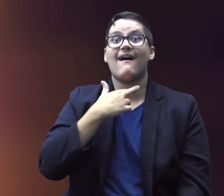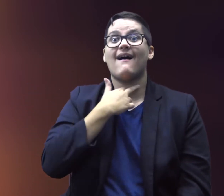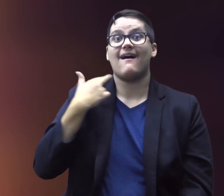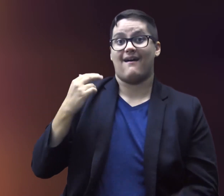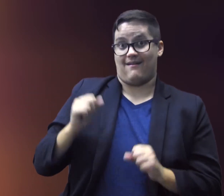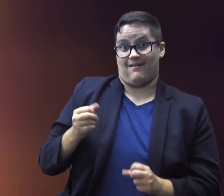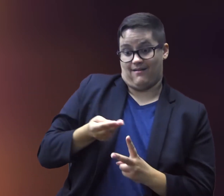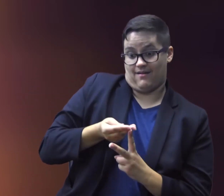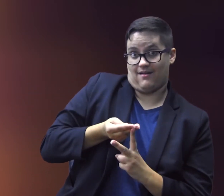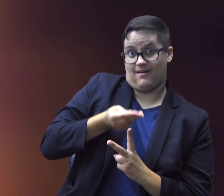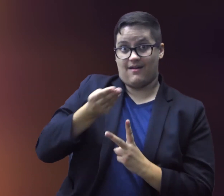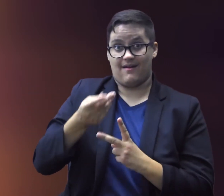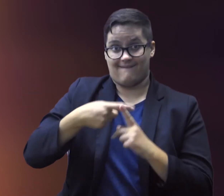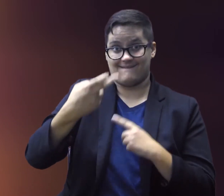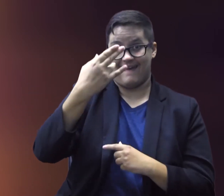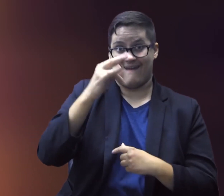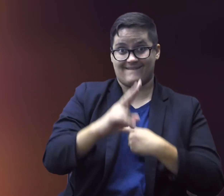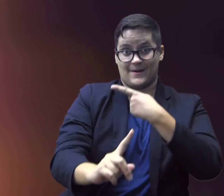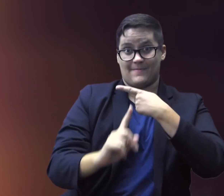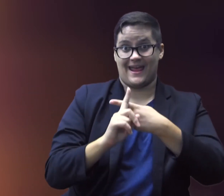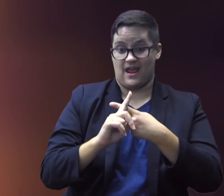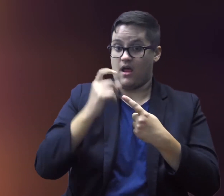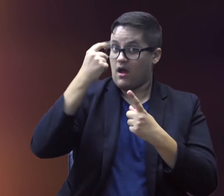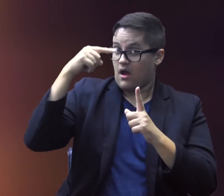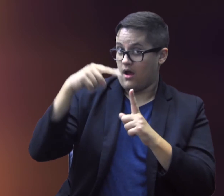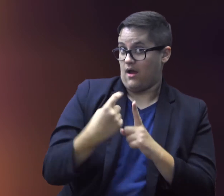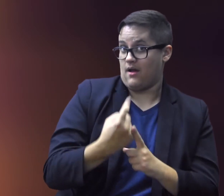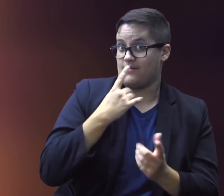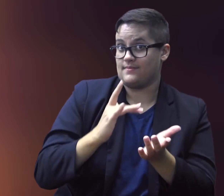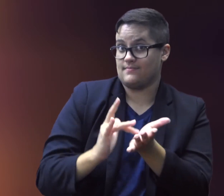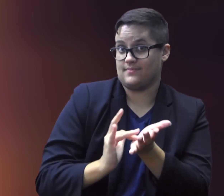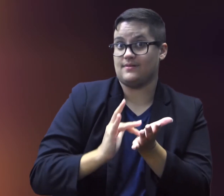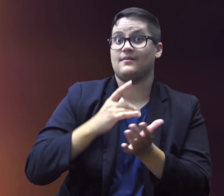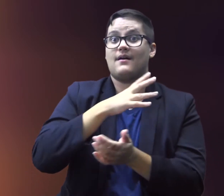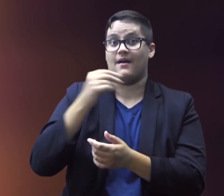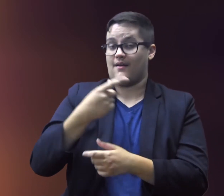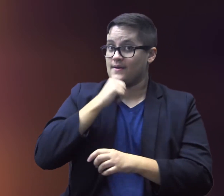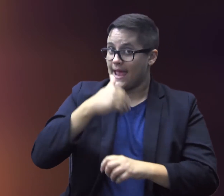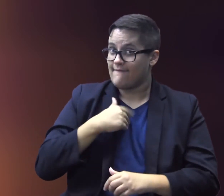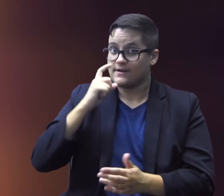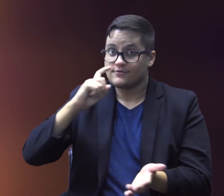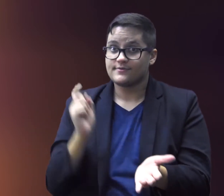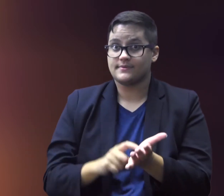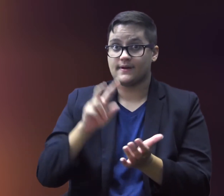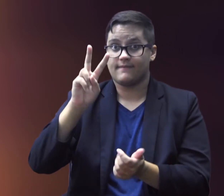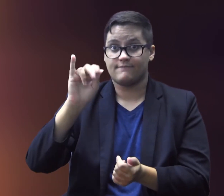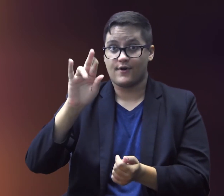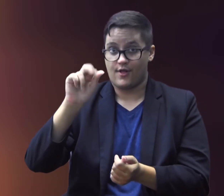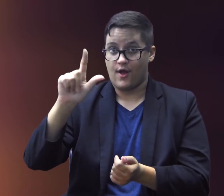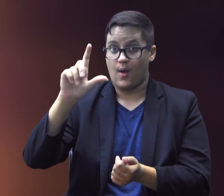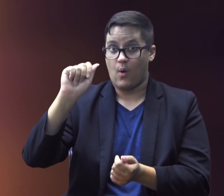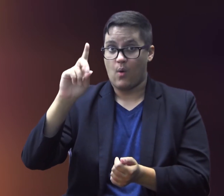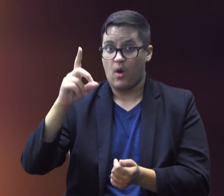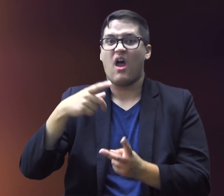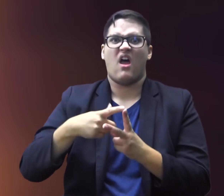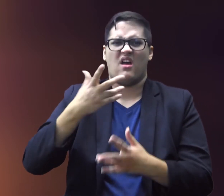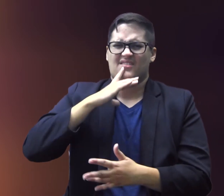"the risk of transmission from an HIV-positive person" "who takes treatment and has an undetectable viral load"